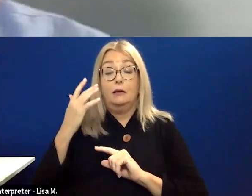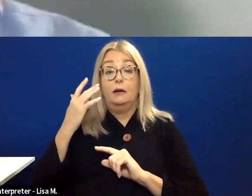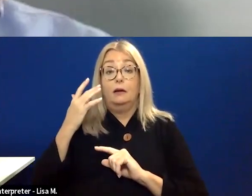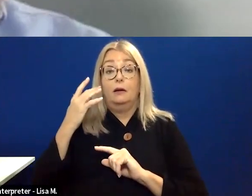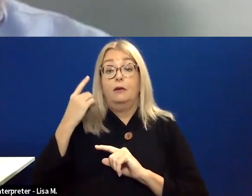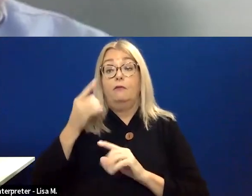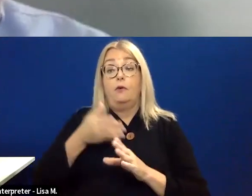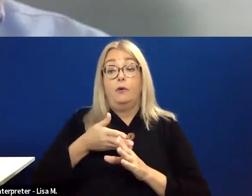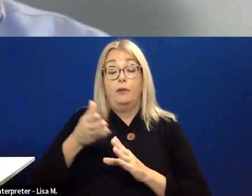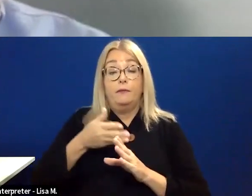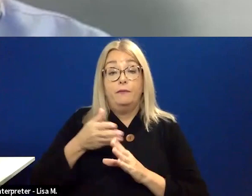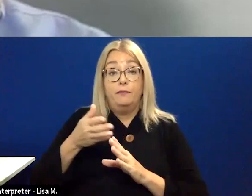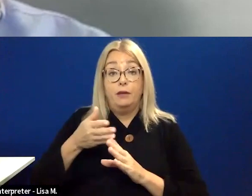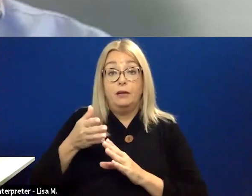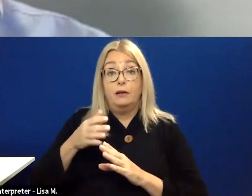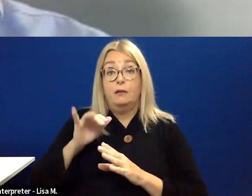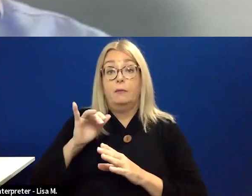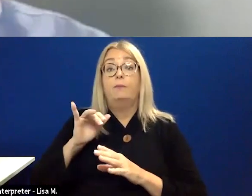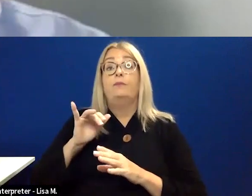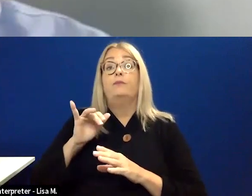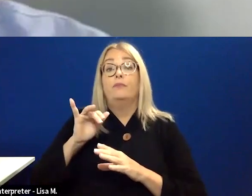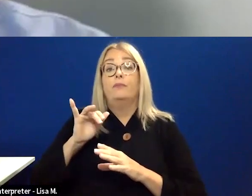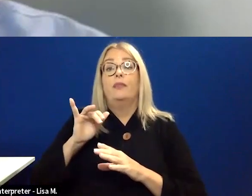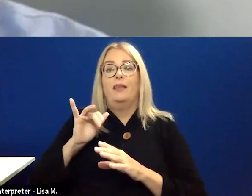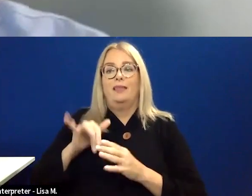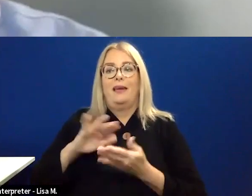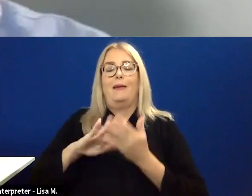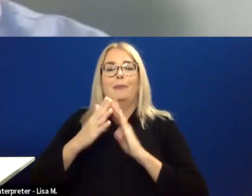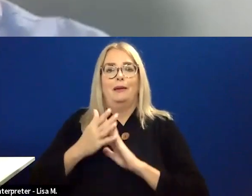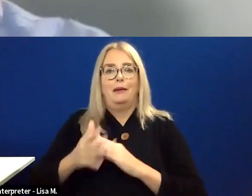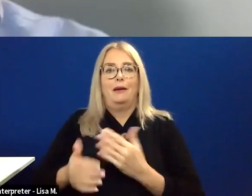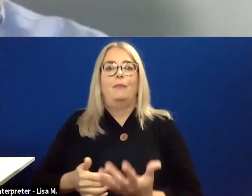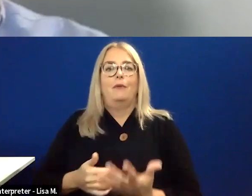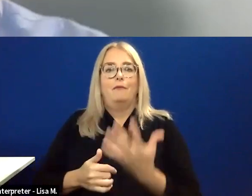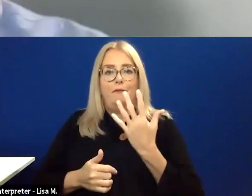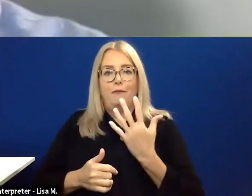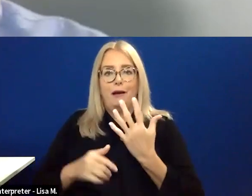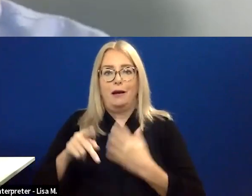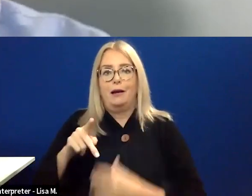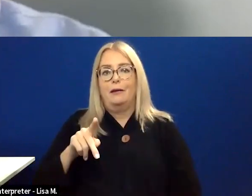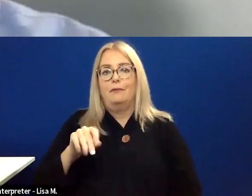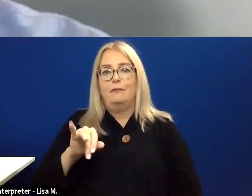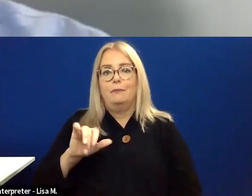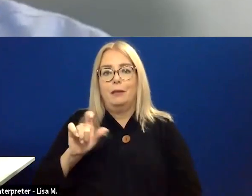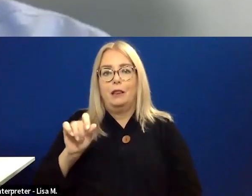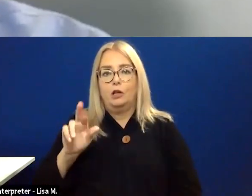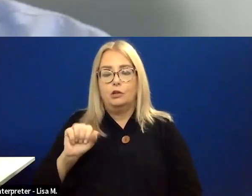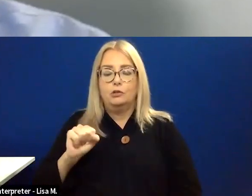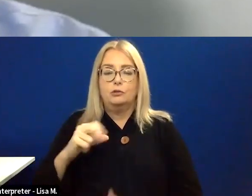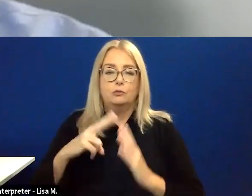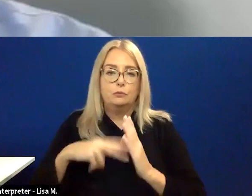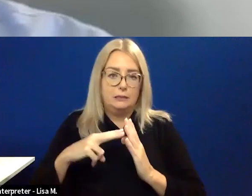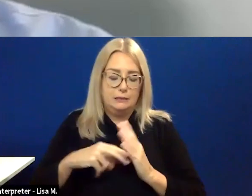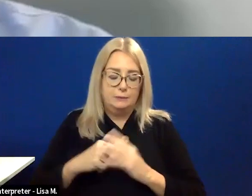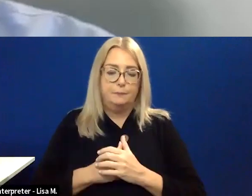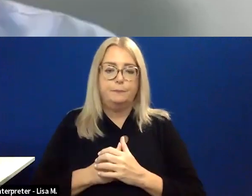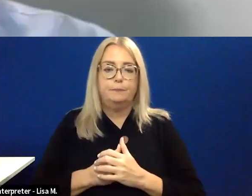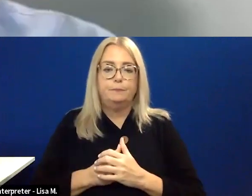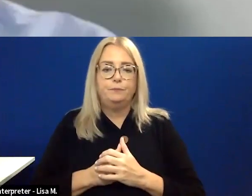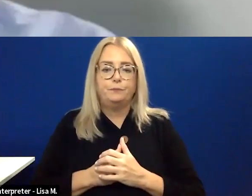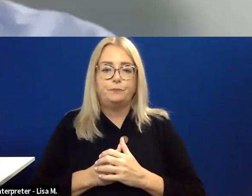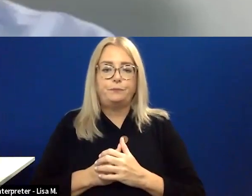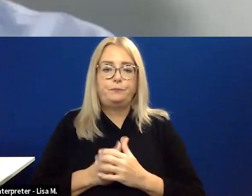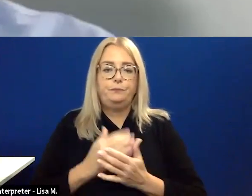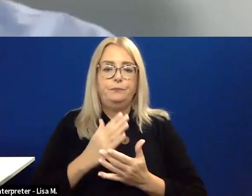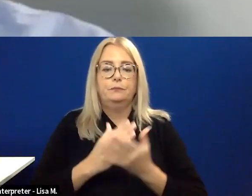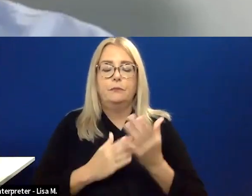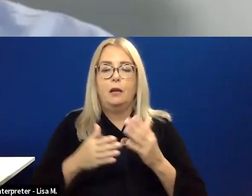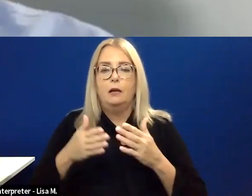the big five or the five pillars of reading and it it in some ways it's an unfortunate representation